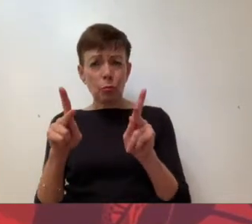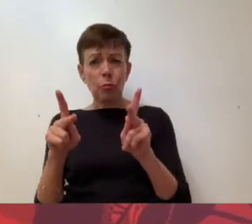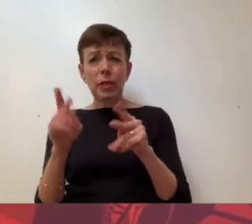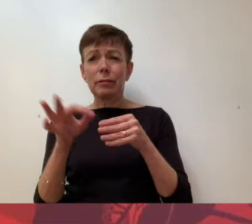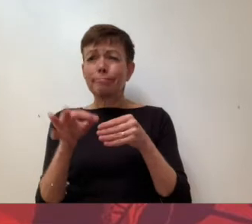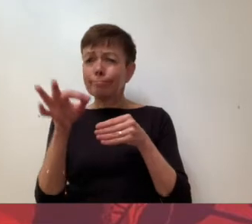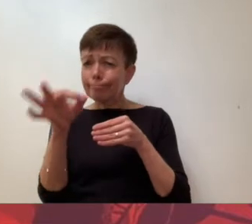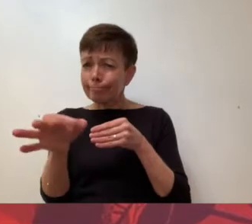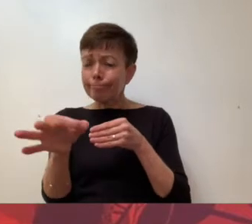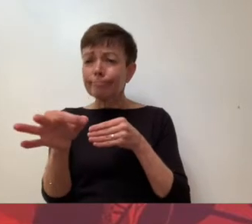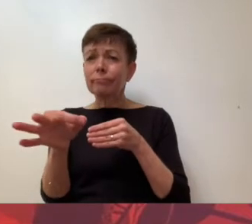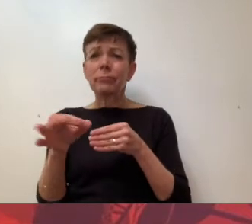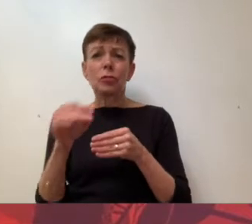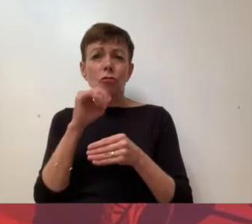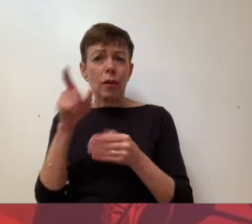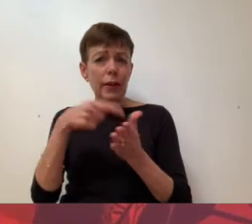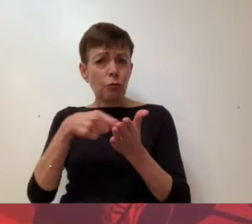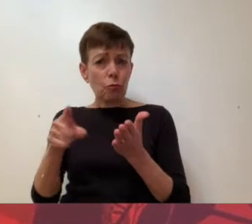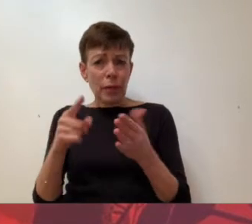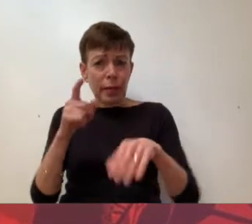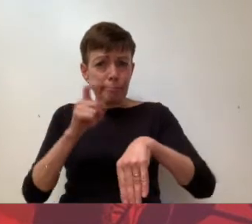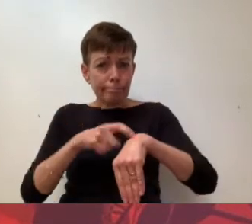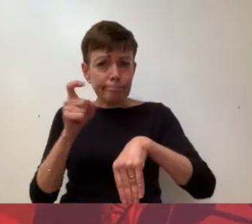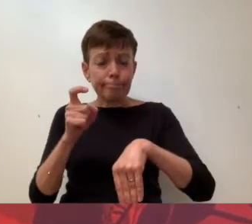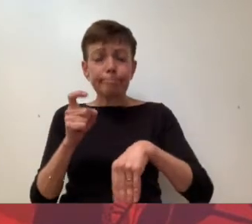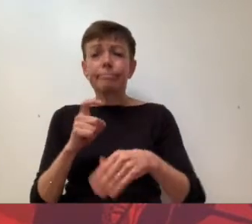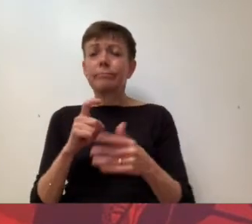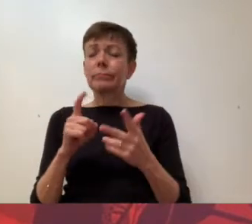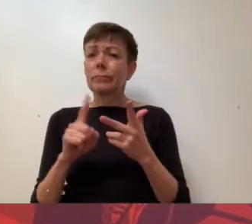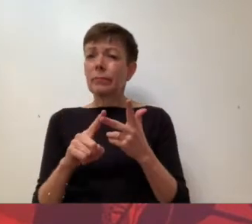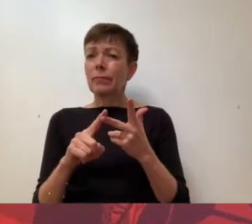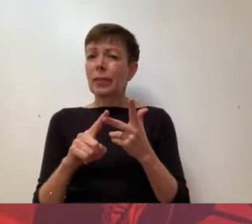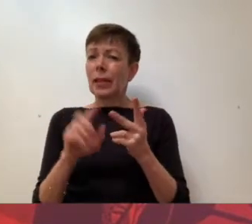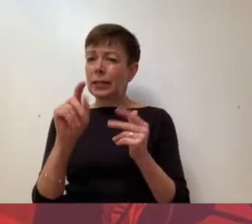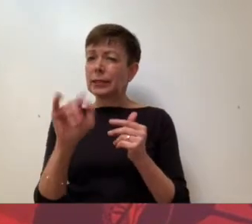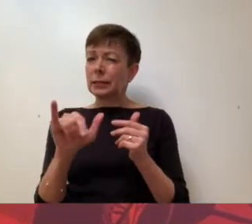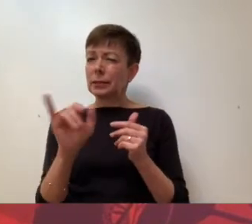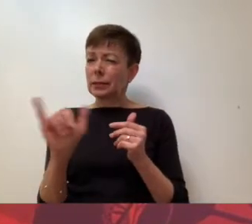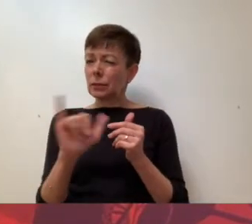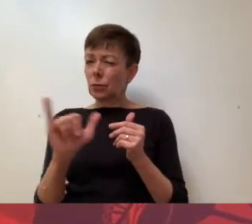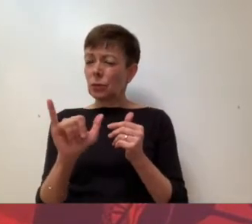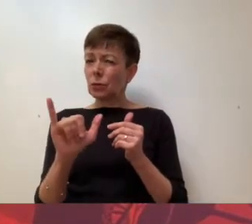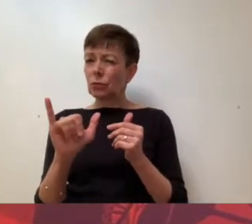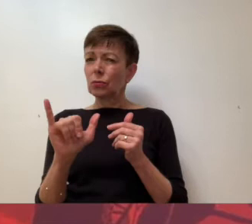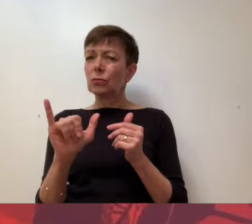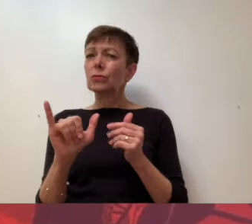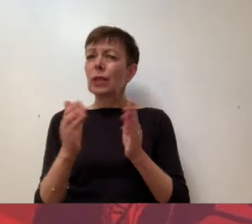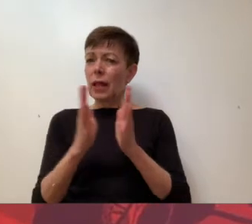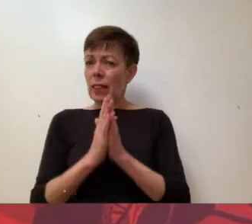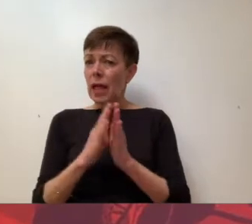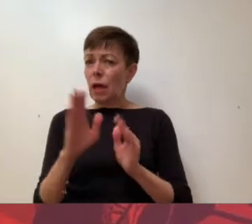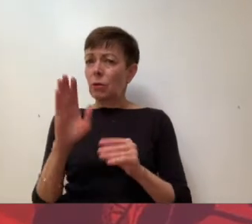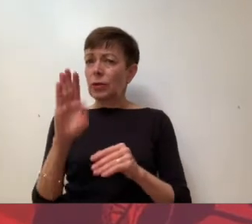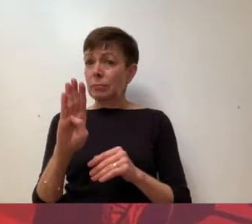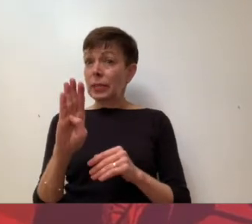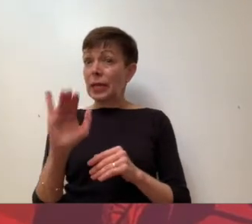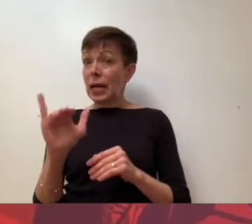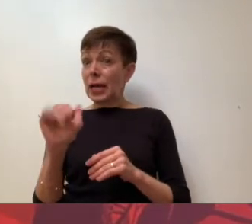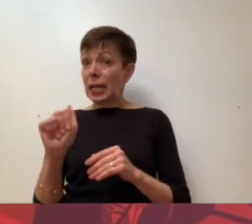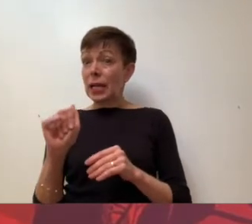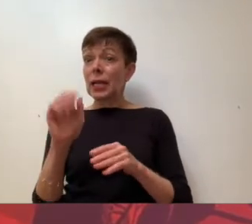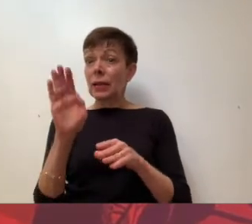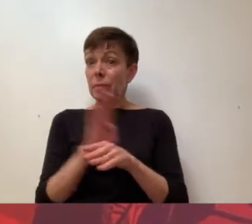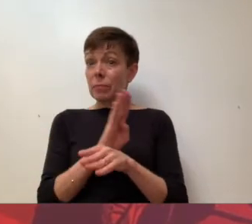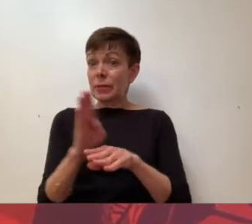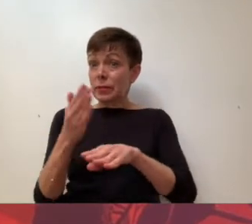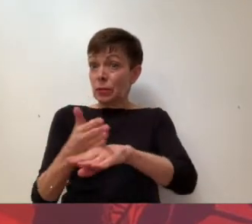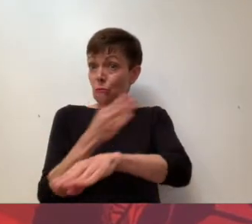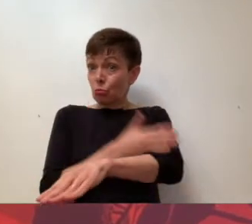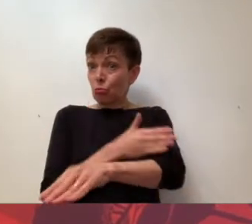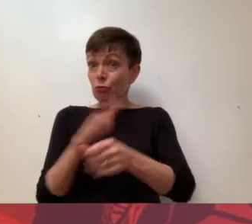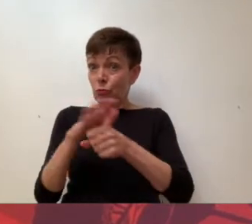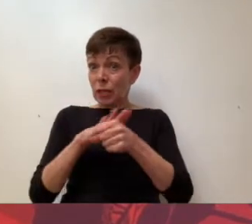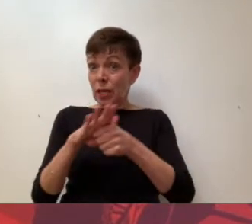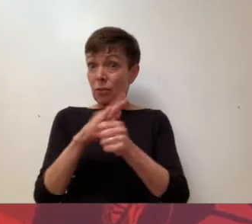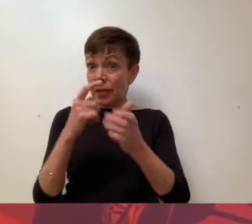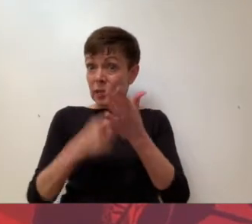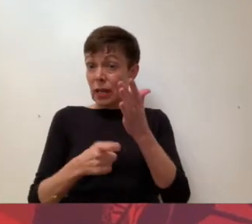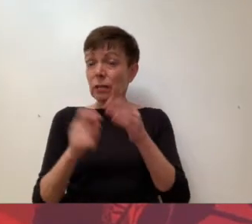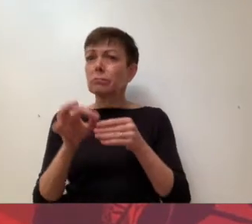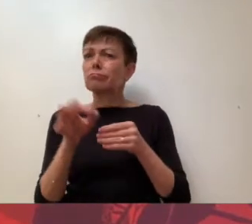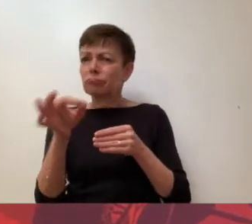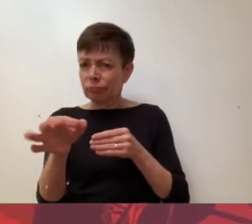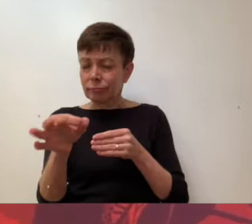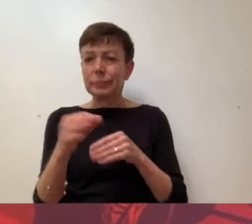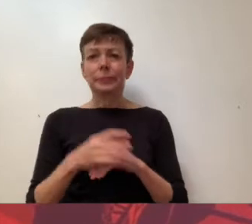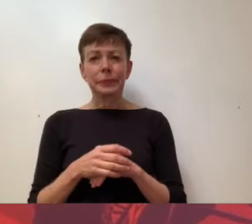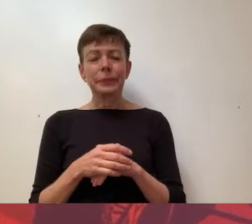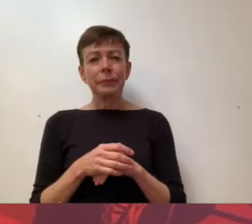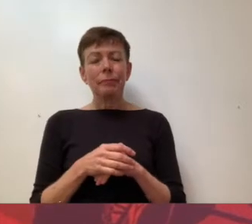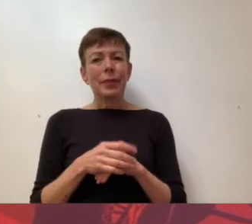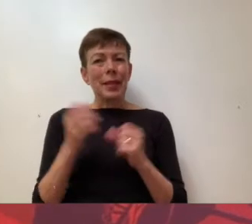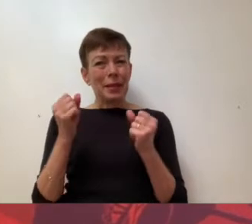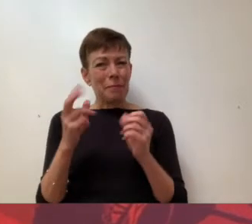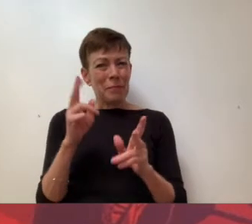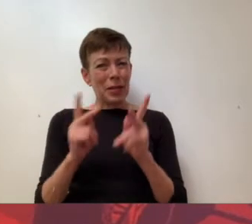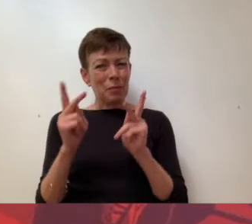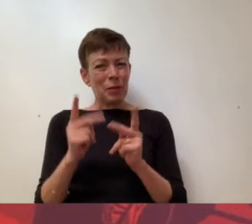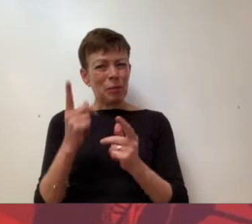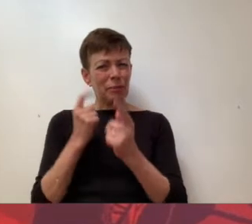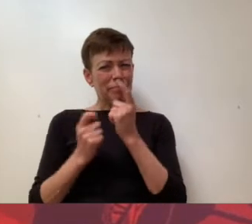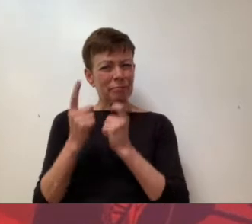tax, we have allowed for the deferment of property tax payments, and The City also allowed